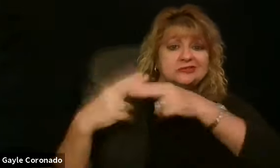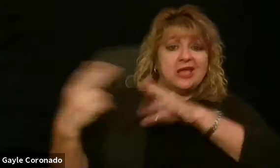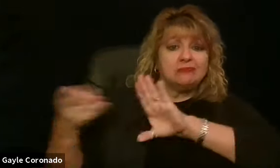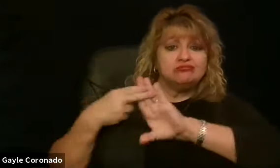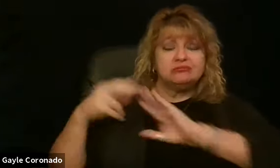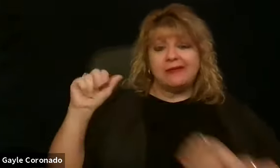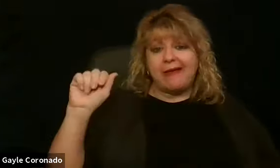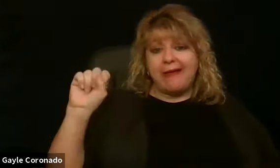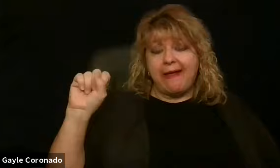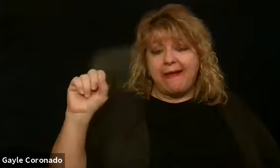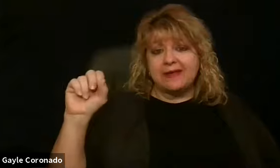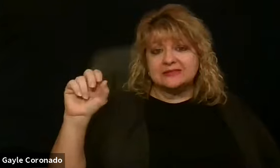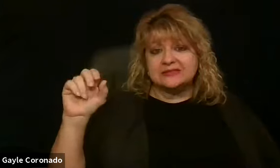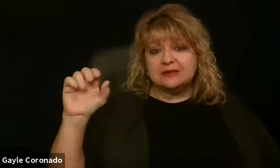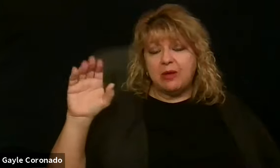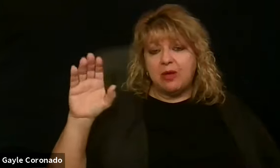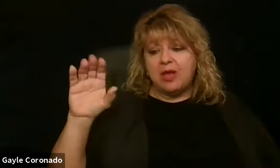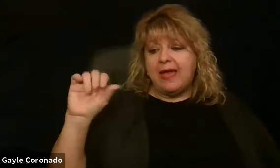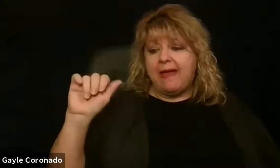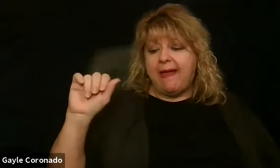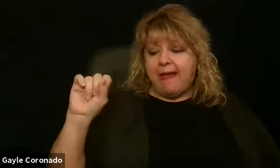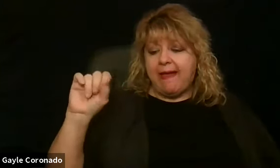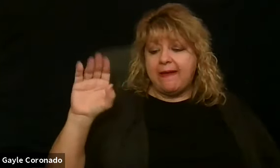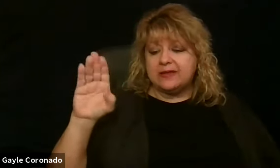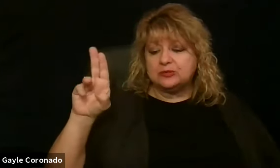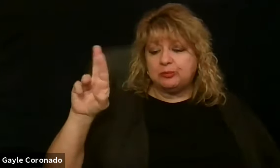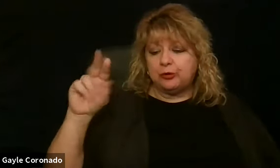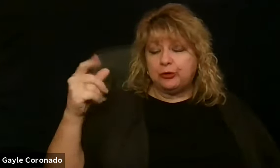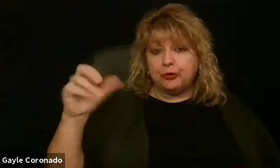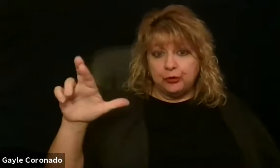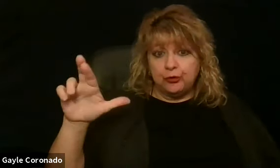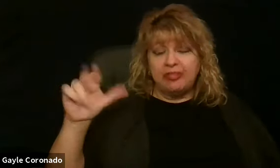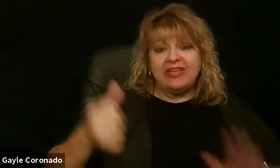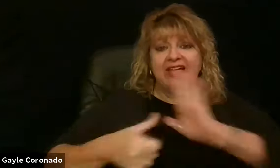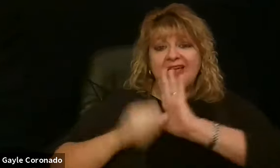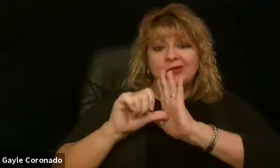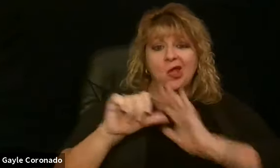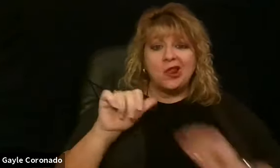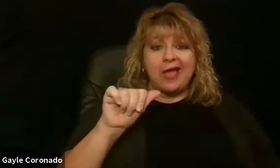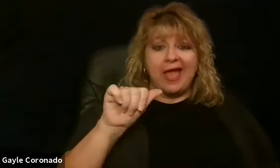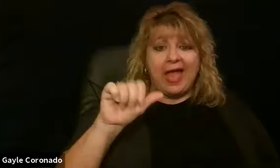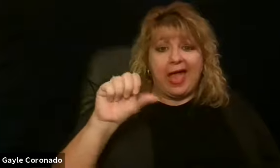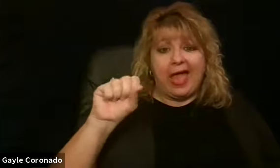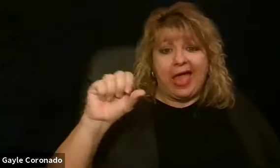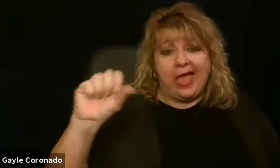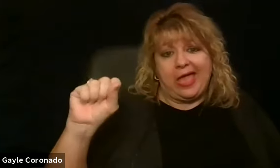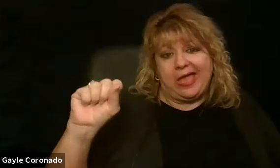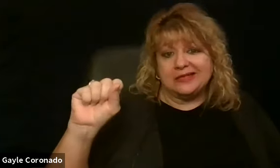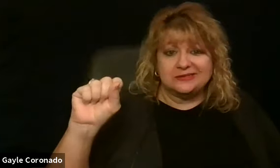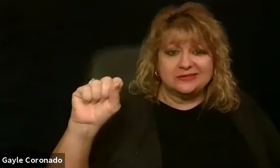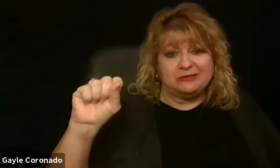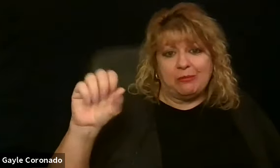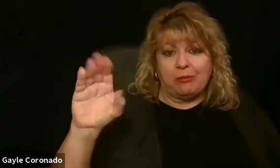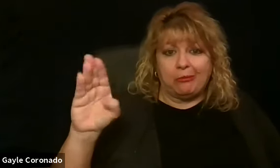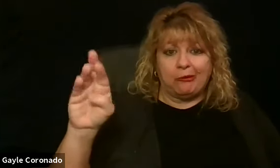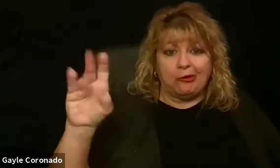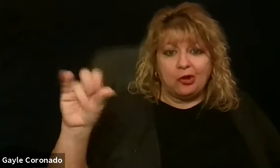Be with, with the emphasis on ass burger, you know.